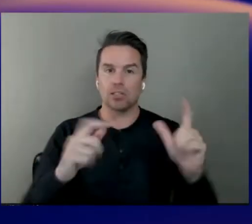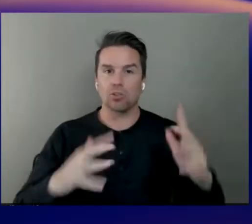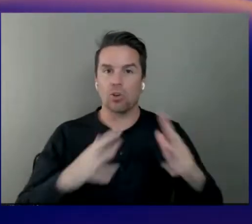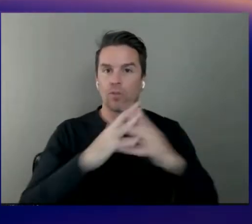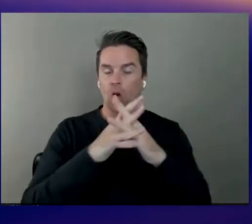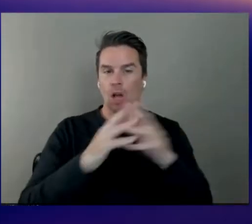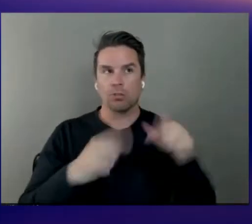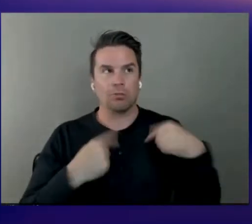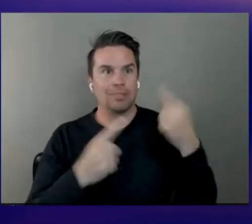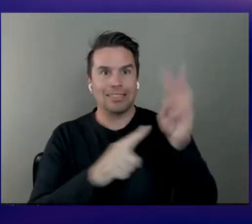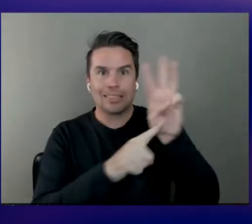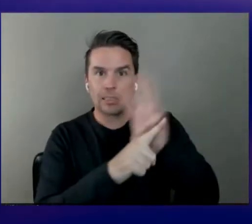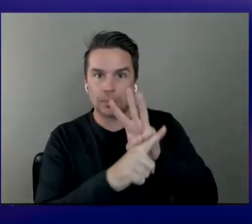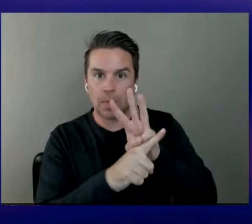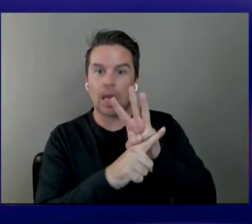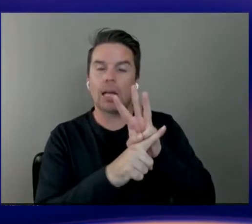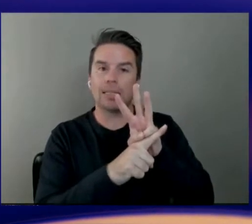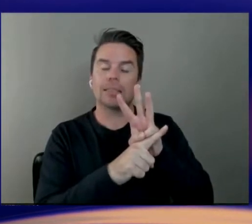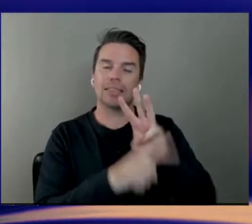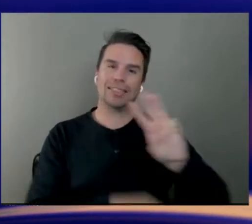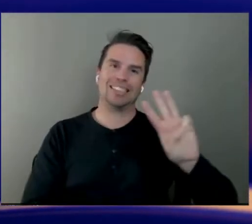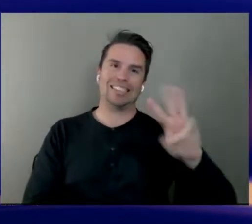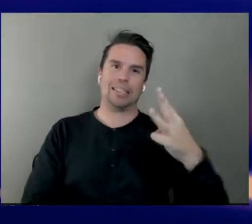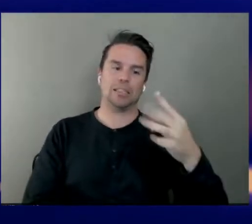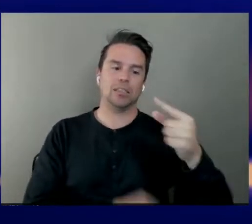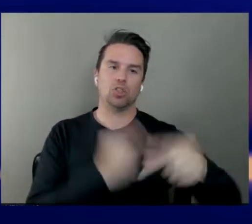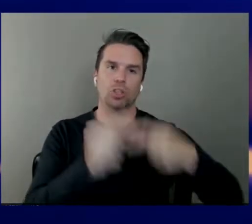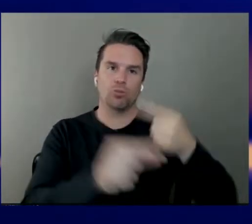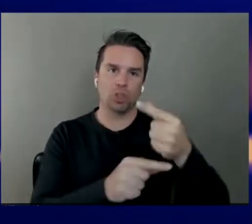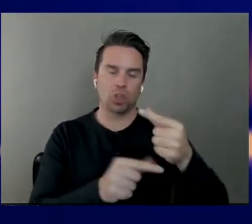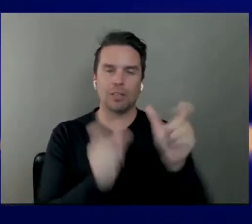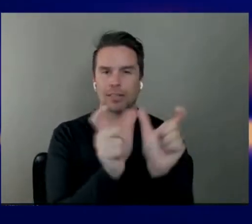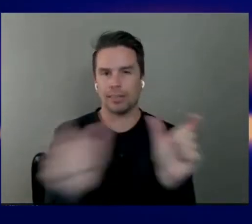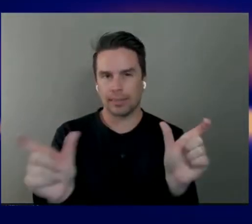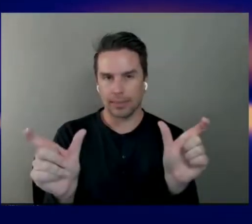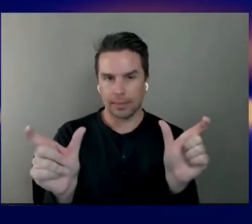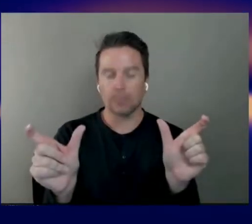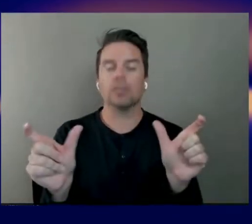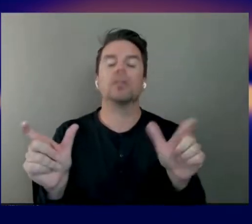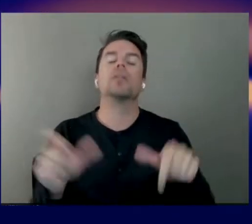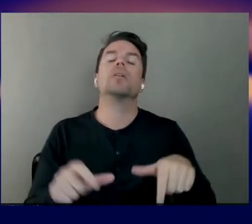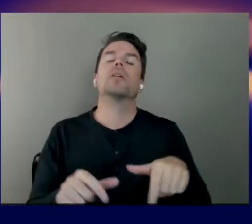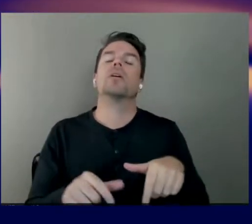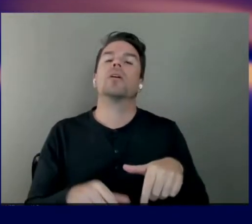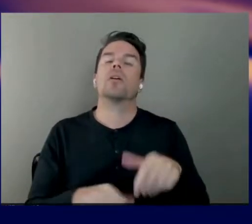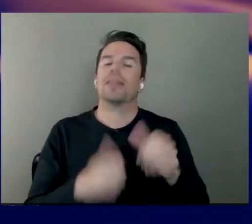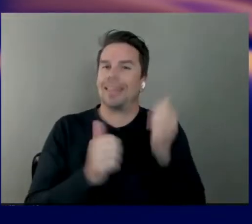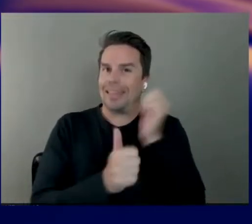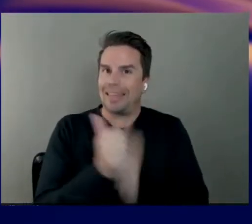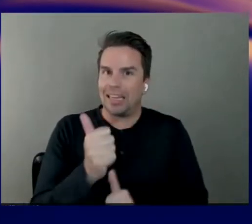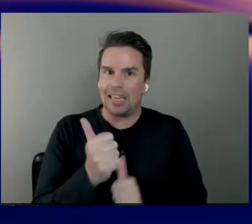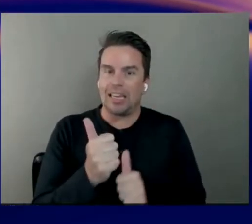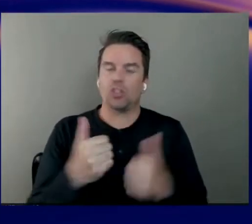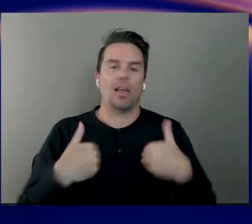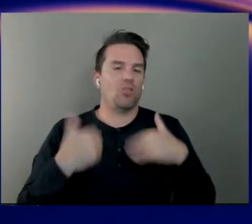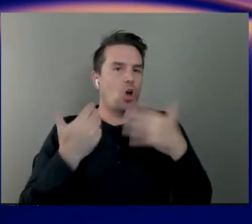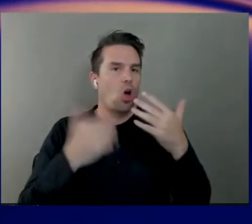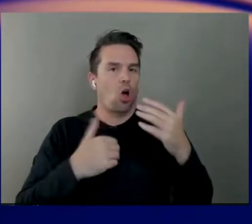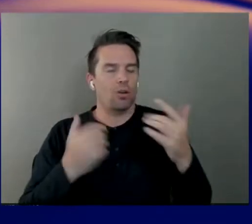all of the sixth generation instances, just about every single one of them comes with always on encryption. And so that goes for the graviton based,